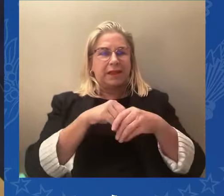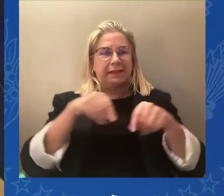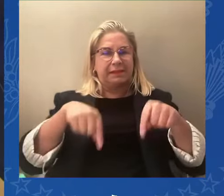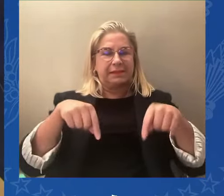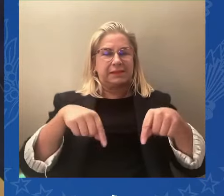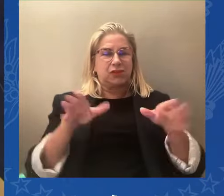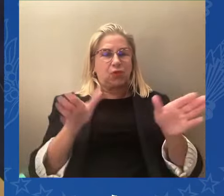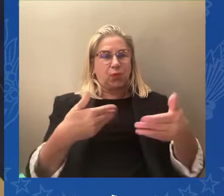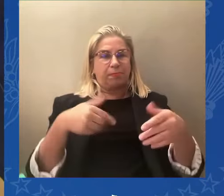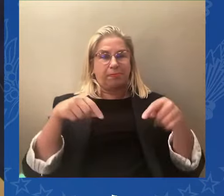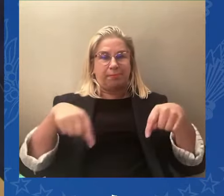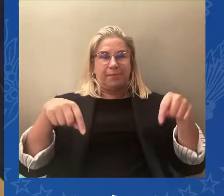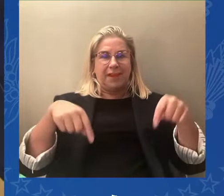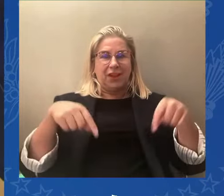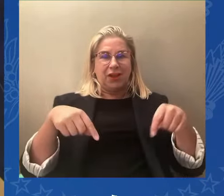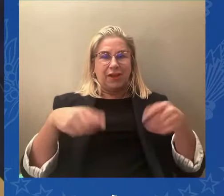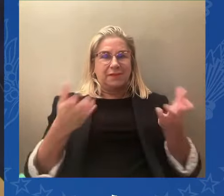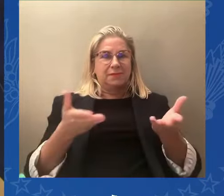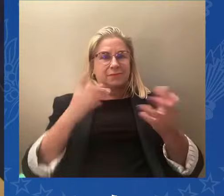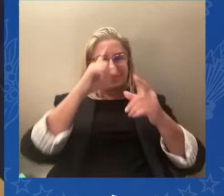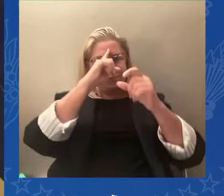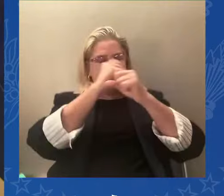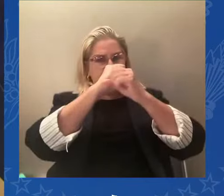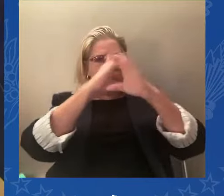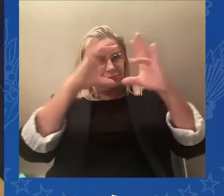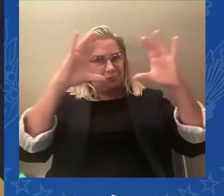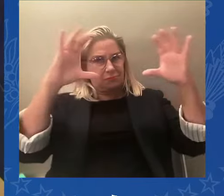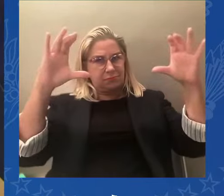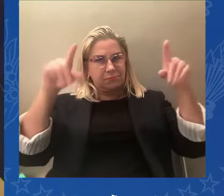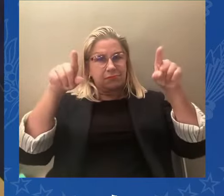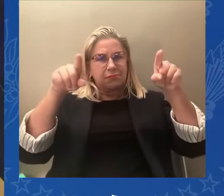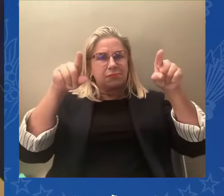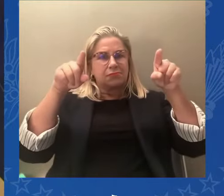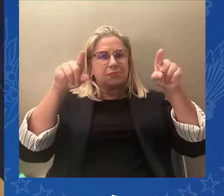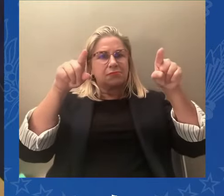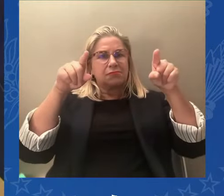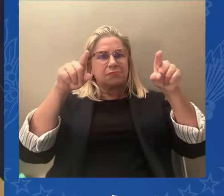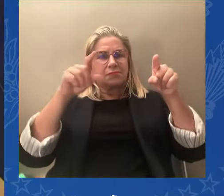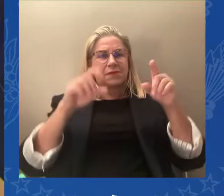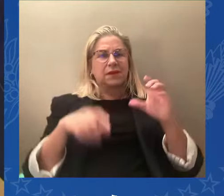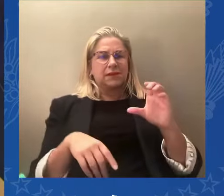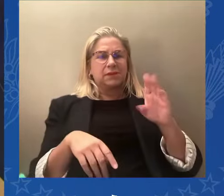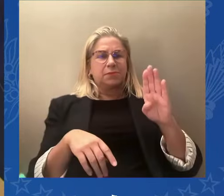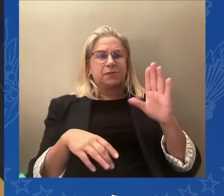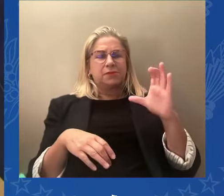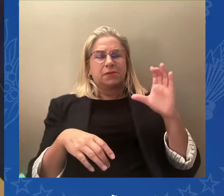The CBC has always had a vision for the future of our nation.